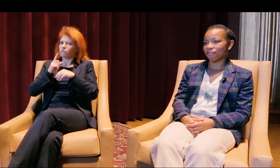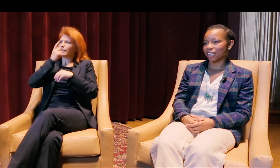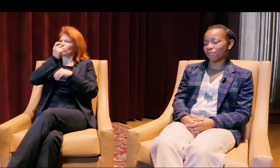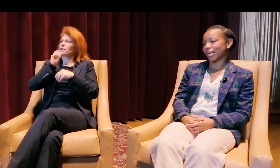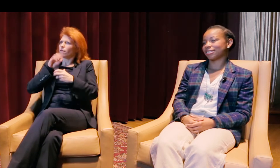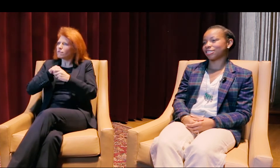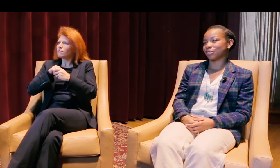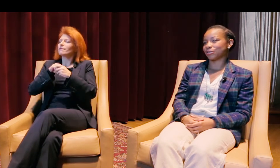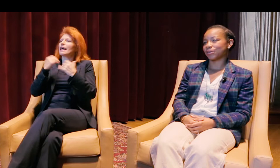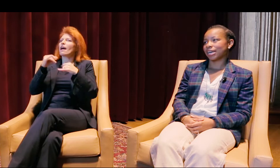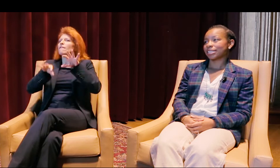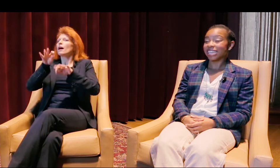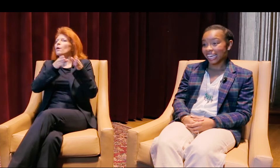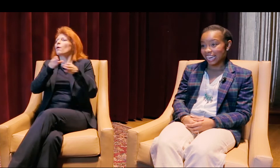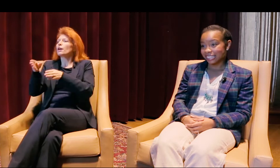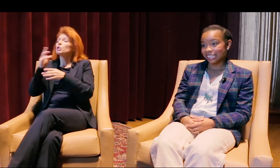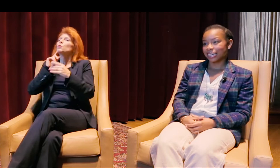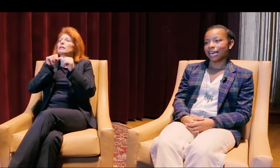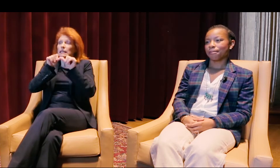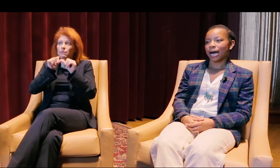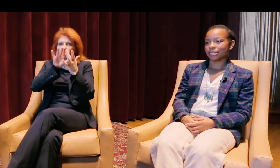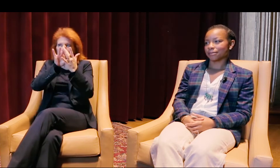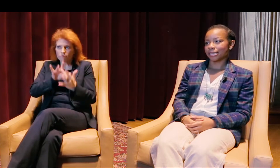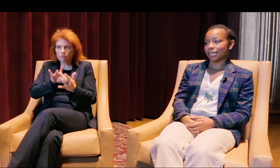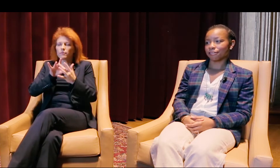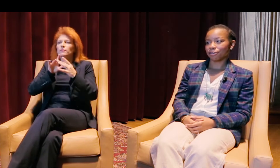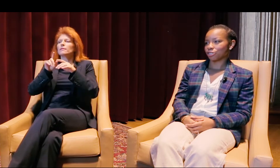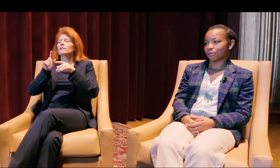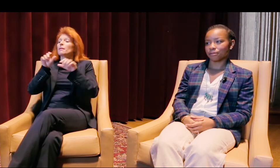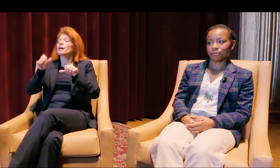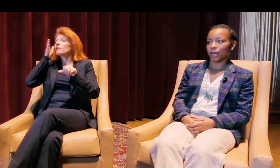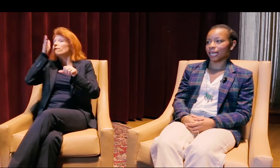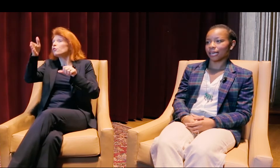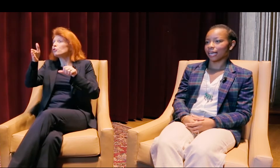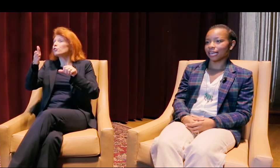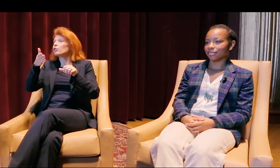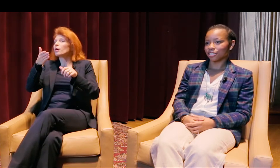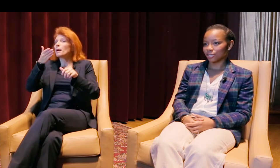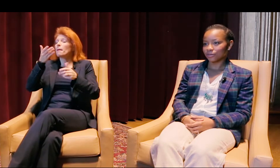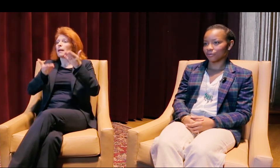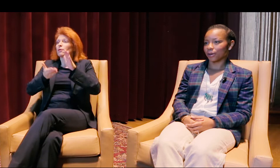and I'm finding ways to stay connected, possibly in the future, running an institute